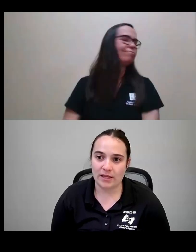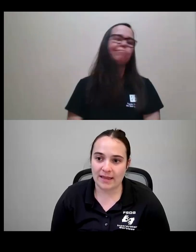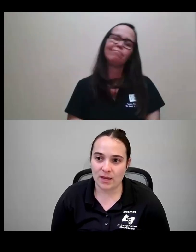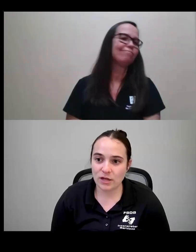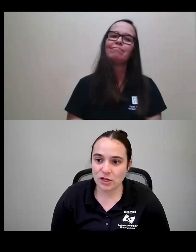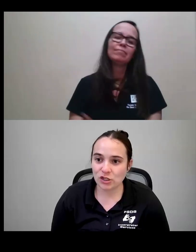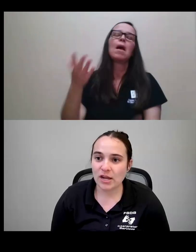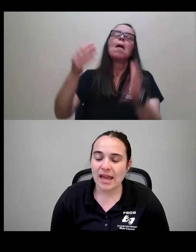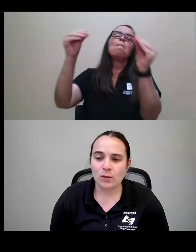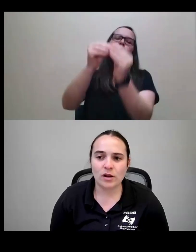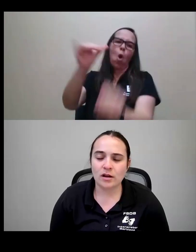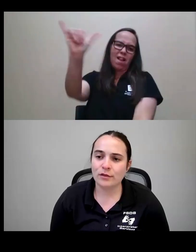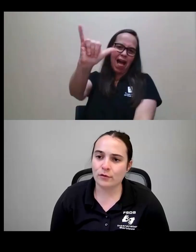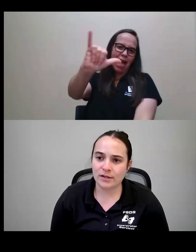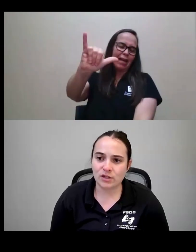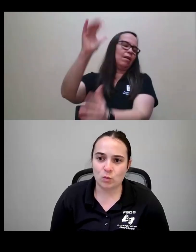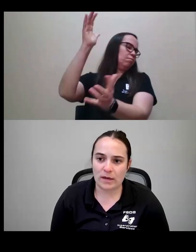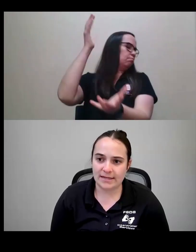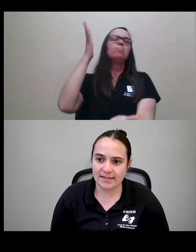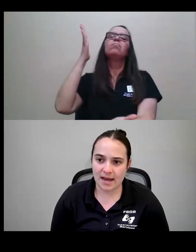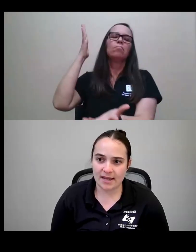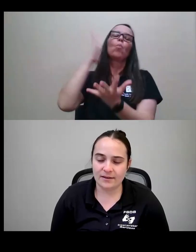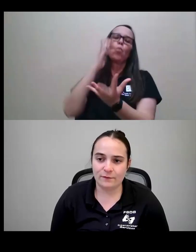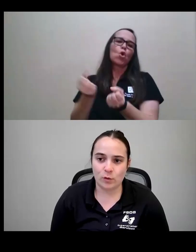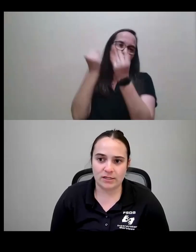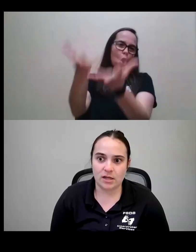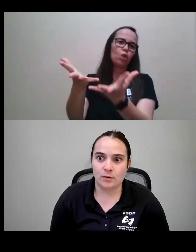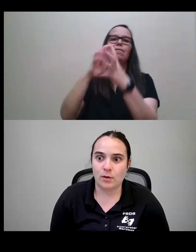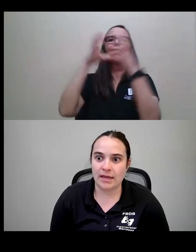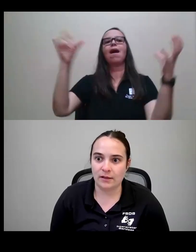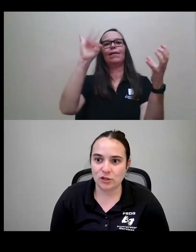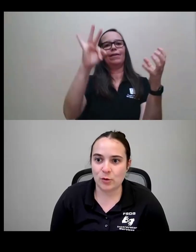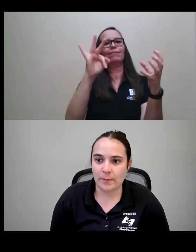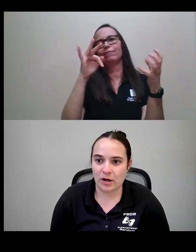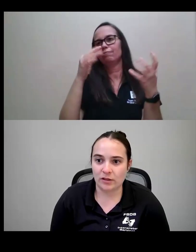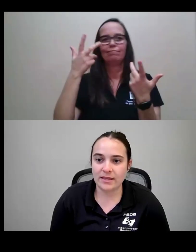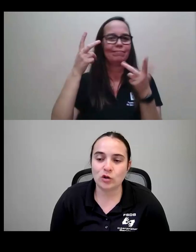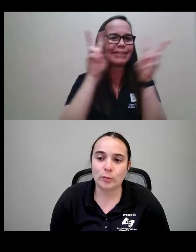primary language and we're not going to throw that to the wayside and focus on English primarily.